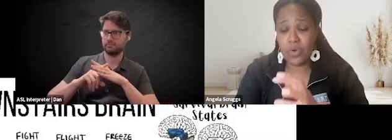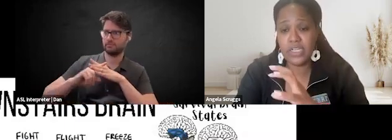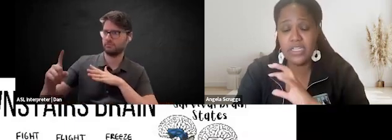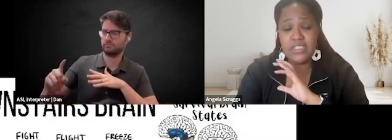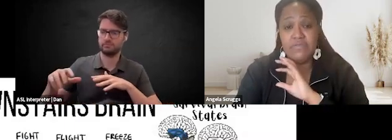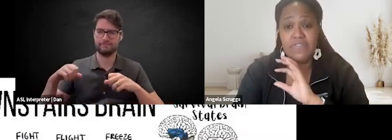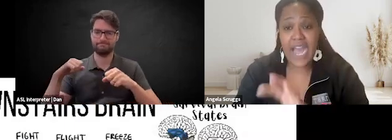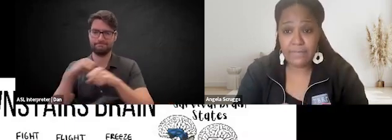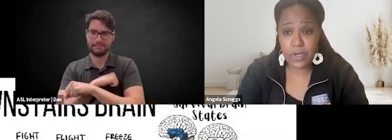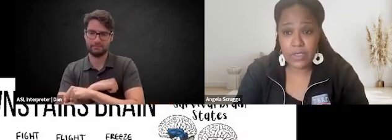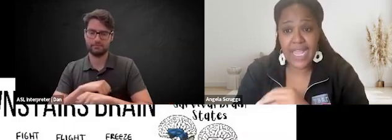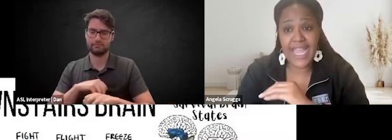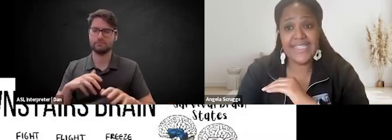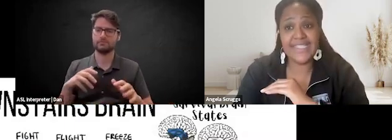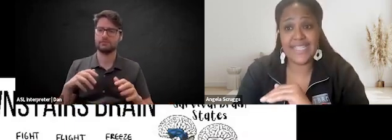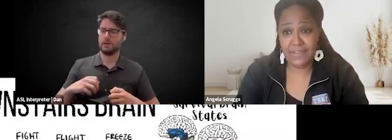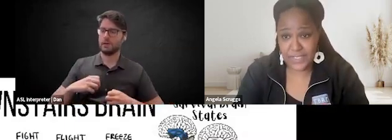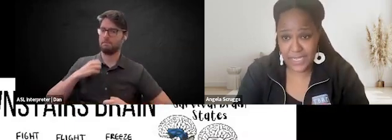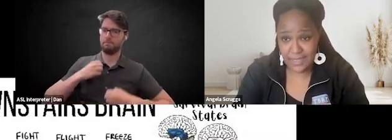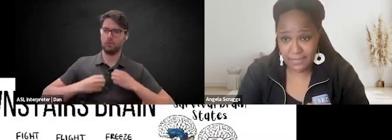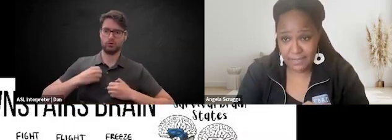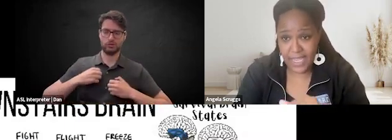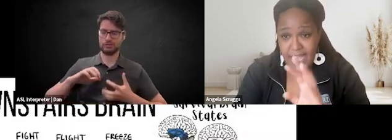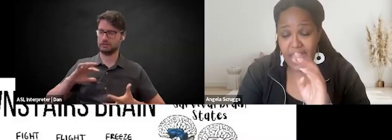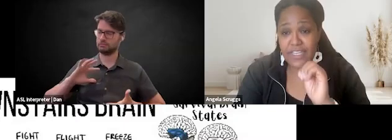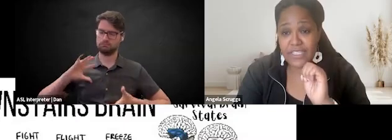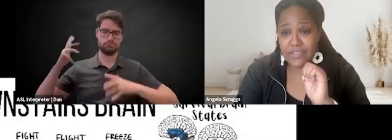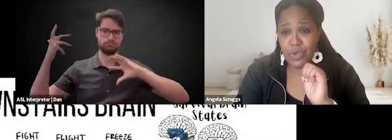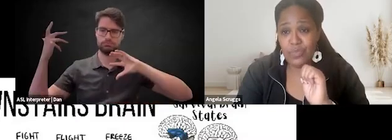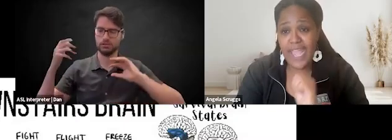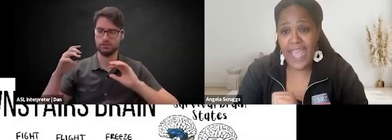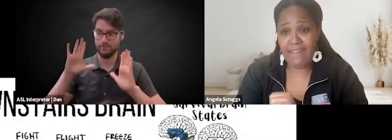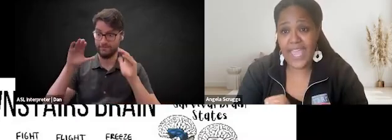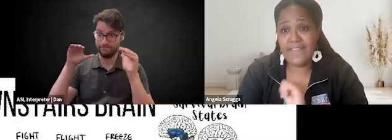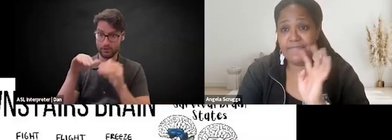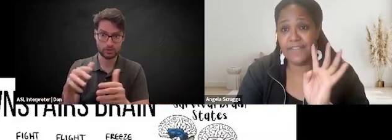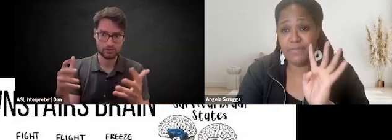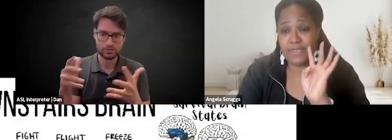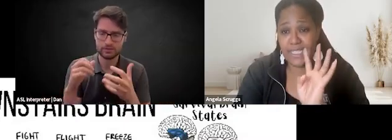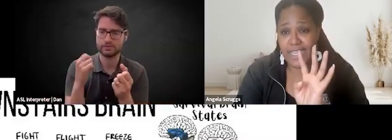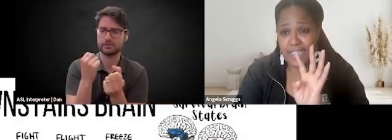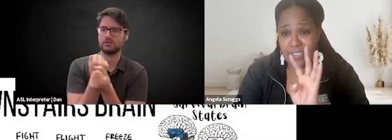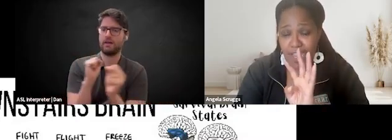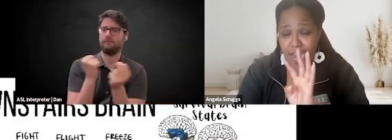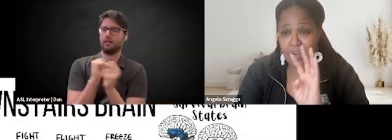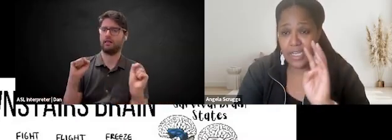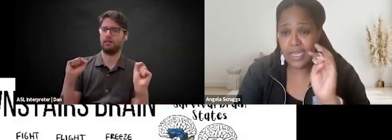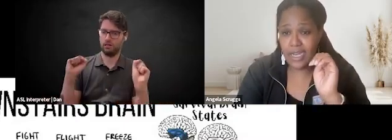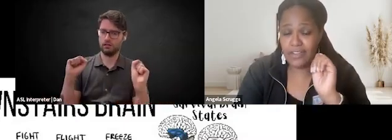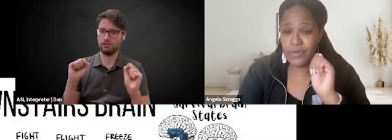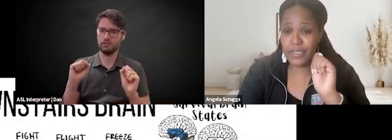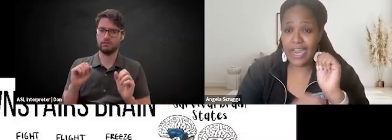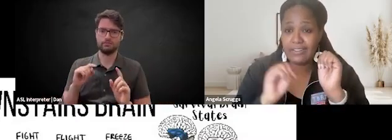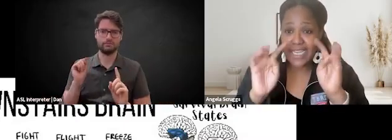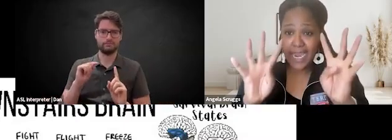on survival and safety. And this is when we have a flipped lid. This is our, if you will,